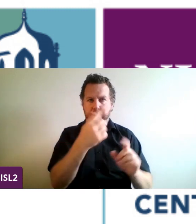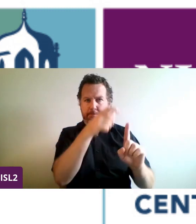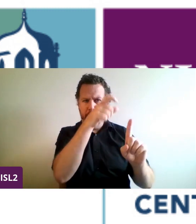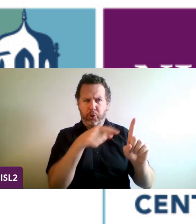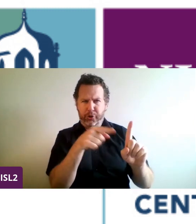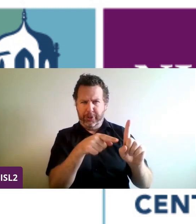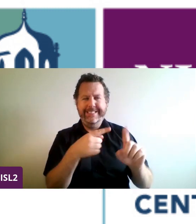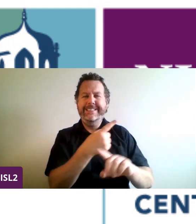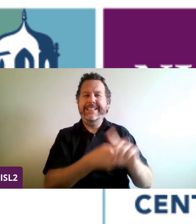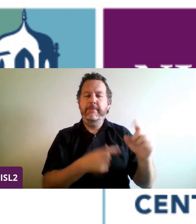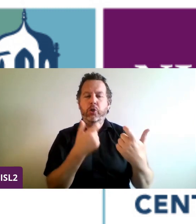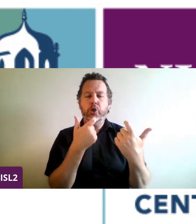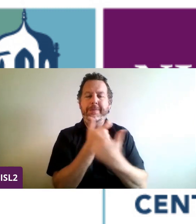there is a comedian from New Jersey